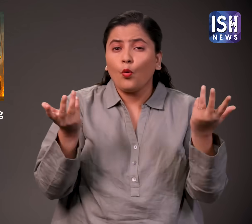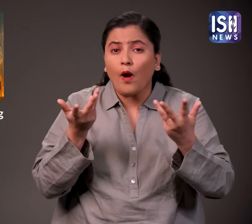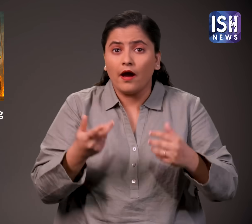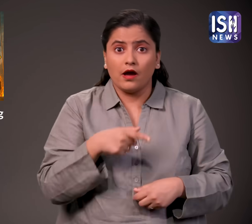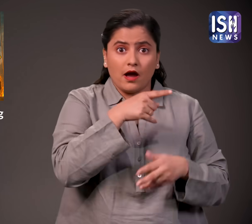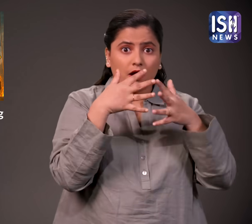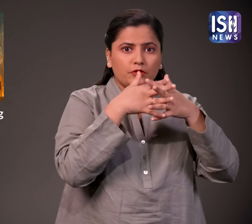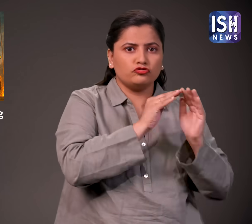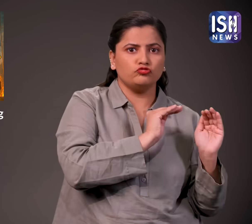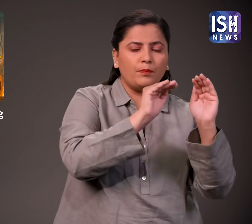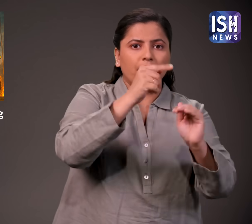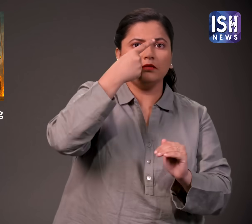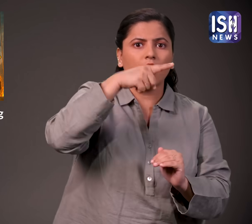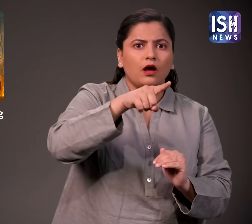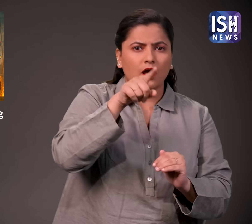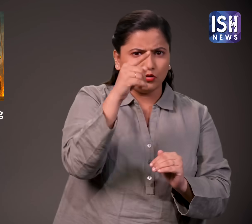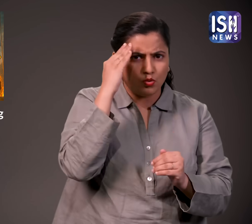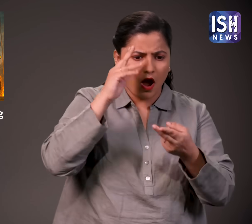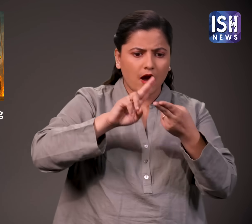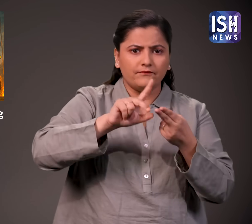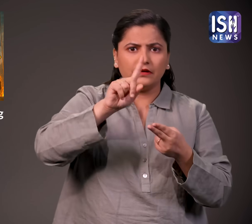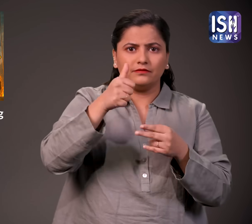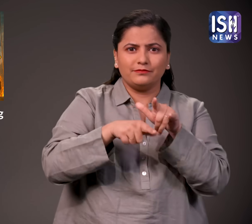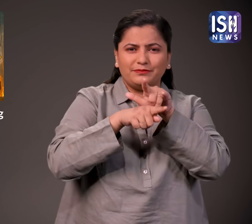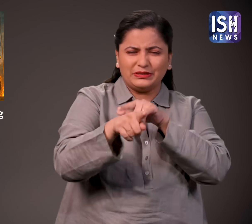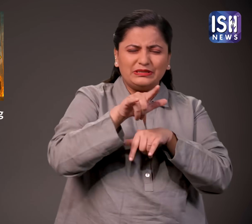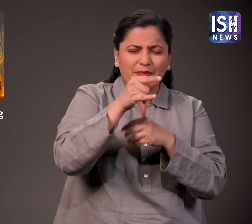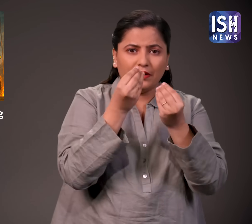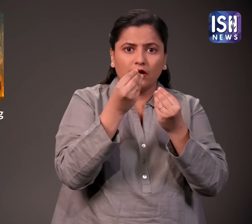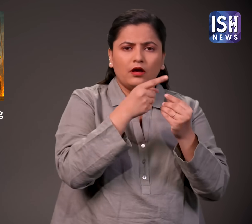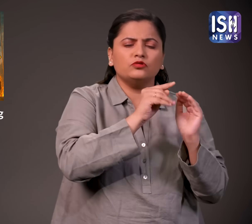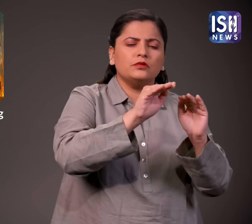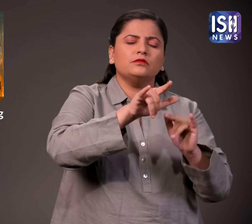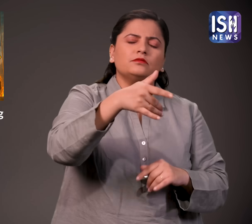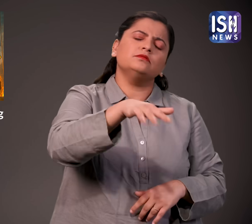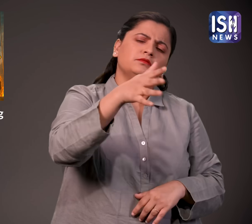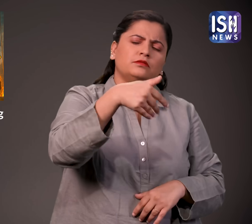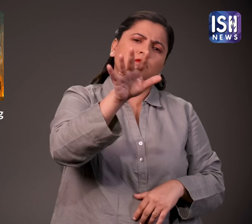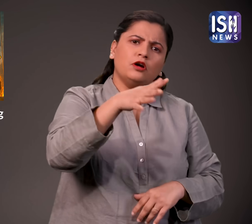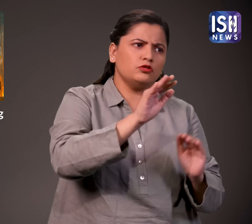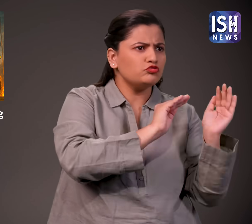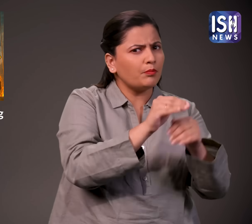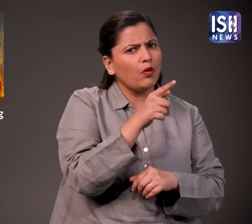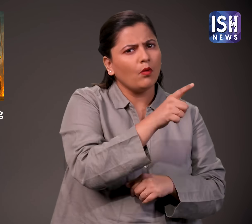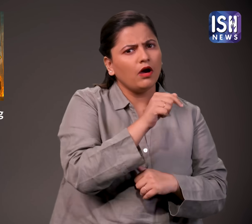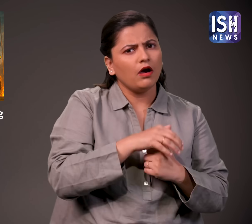The US openly supports Thailand and allowed it to use F-16 jets during the clash.